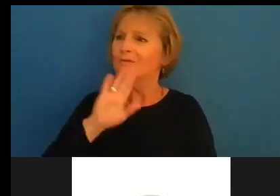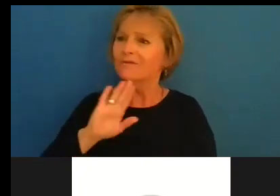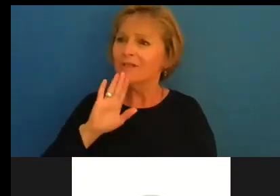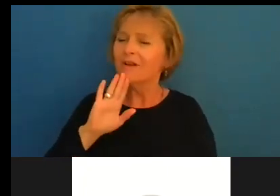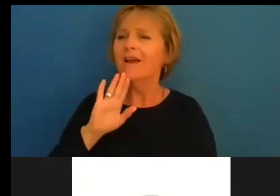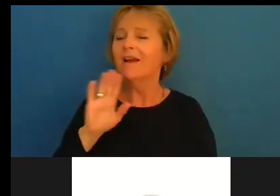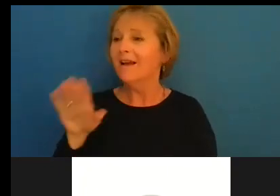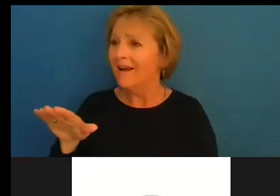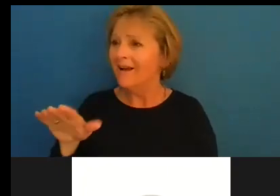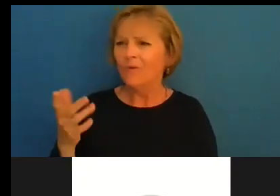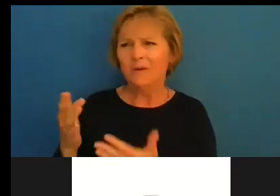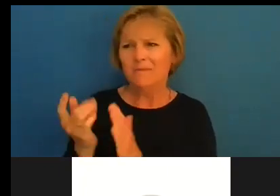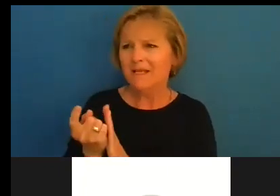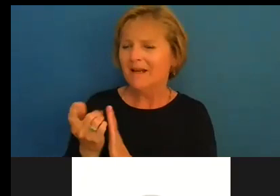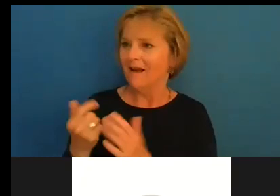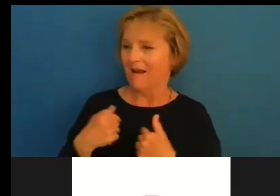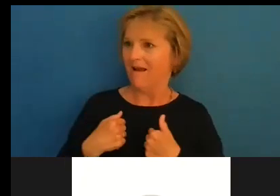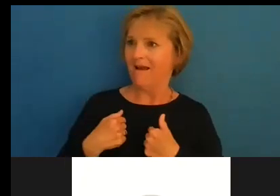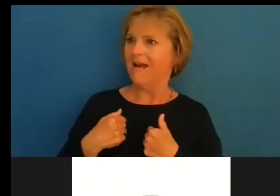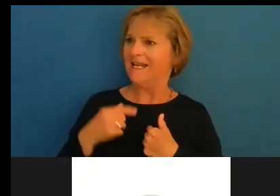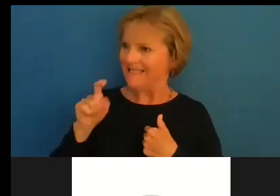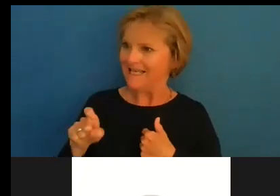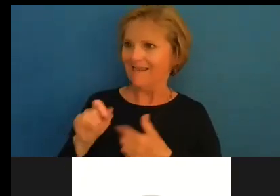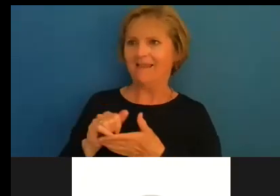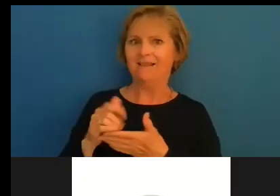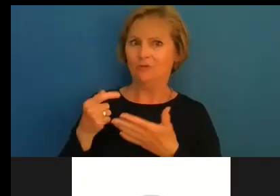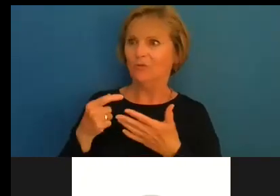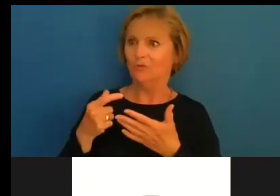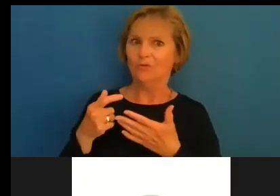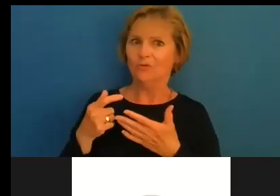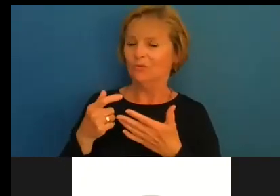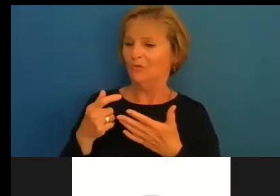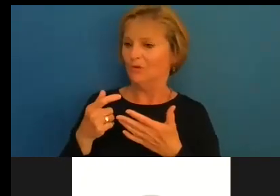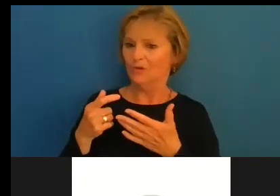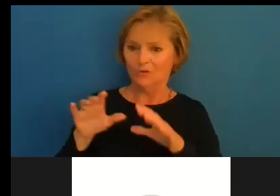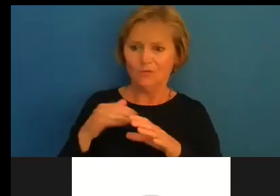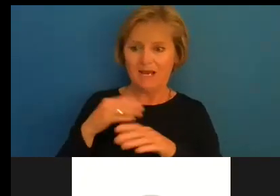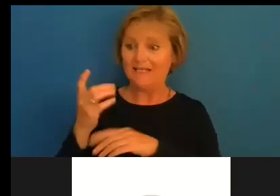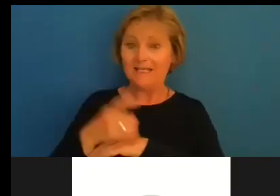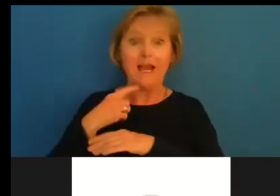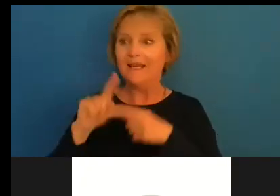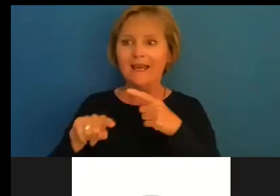a minute, no, I need this to go about my day. I can't drive on it.